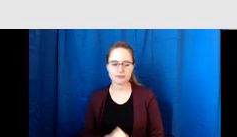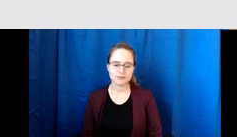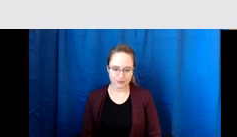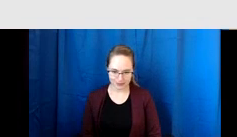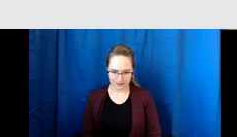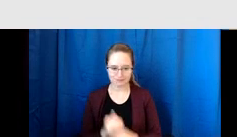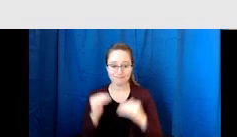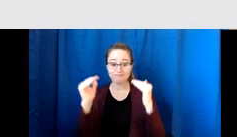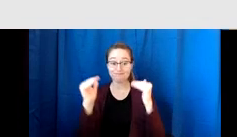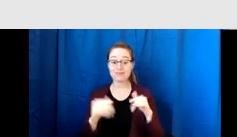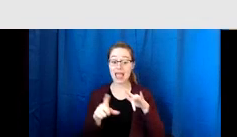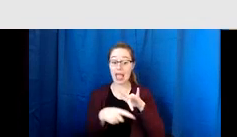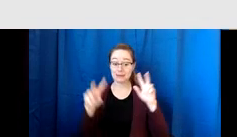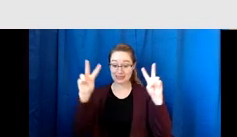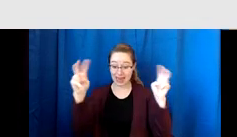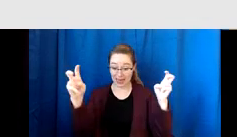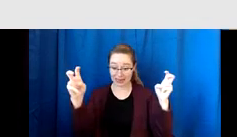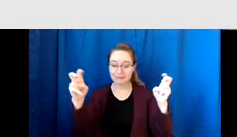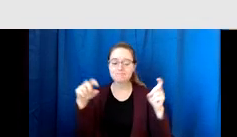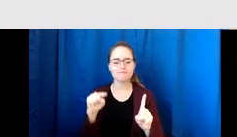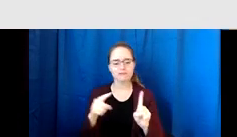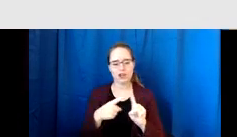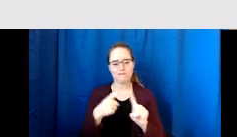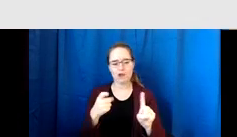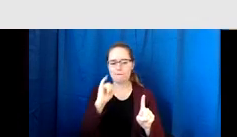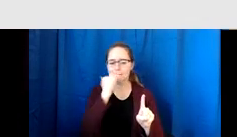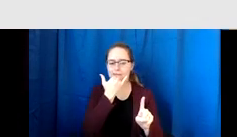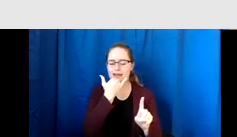Empty heading--this was from a misused heading tag